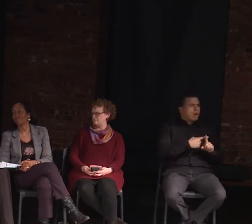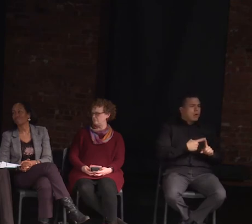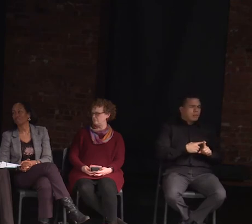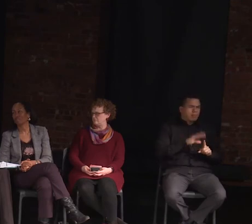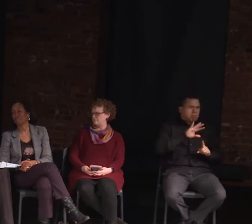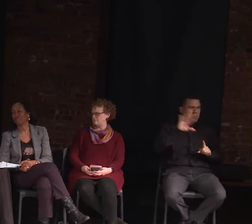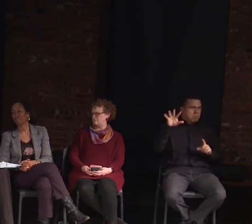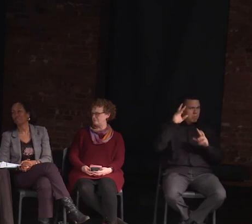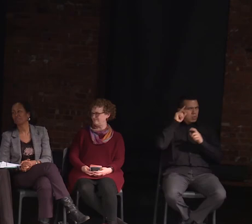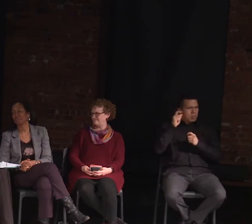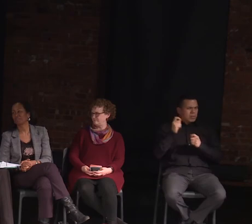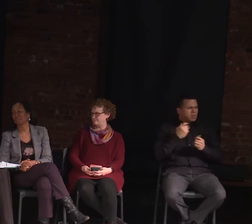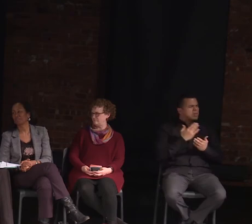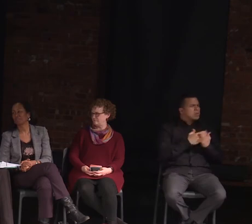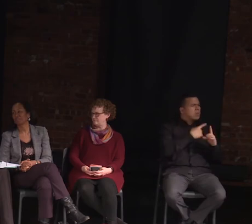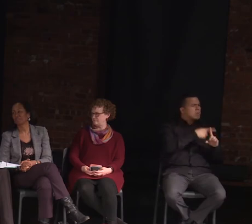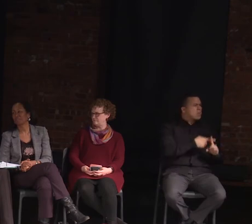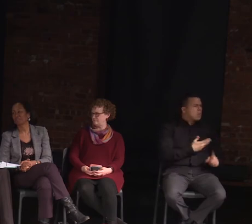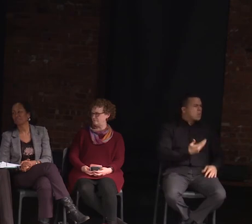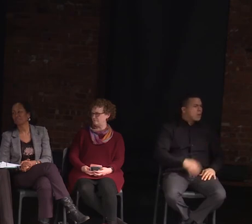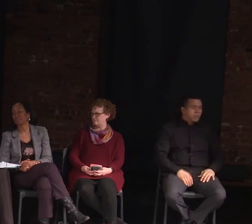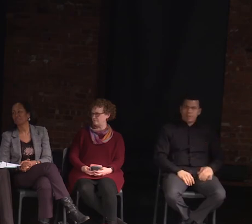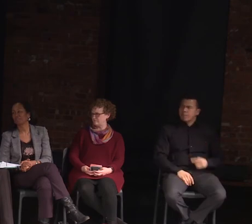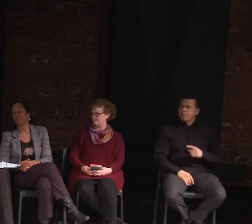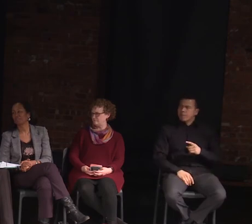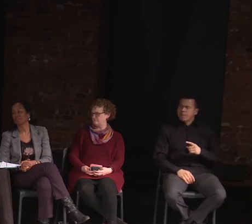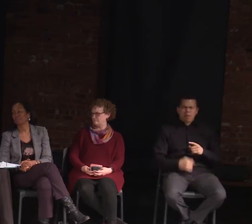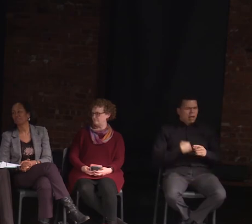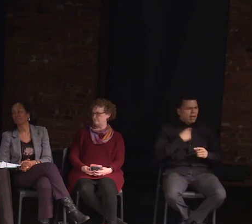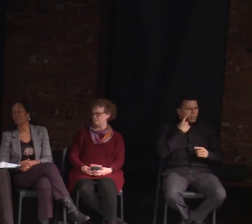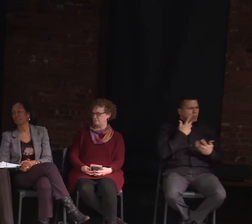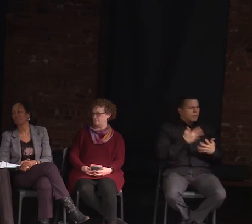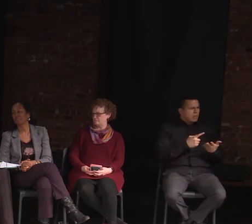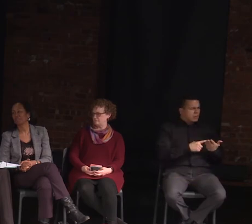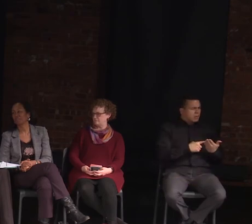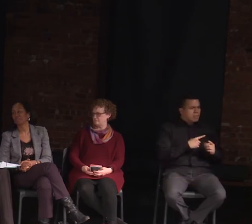We've already touched upon some of these but I just want to give a moment.